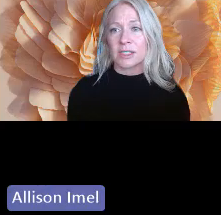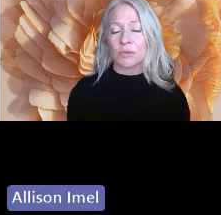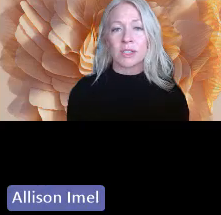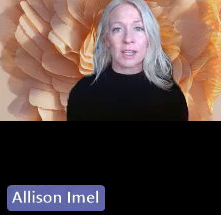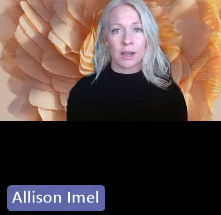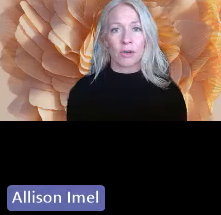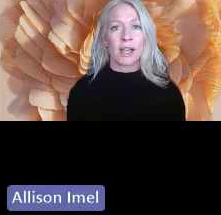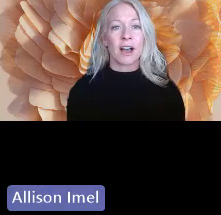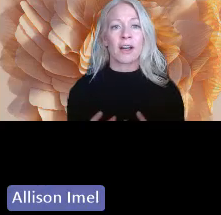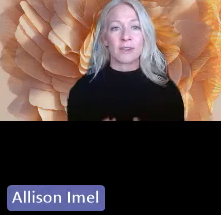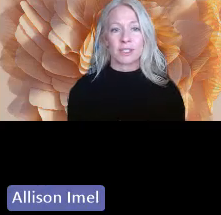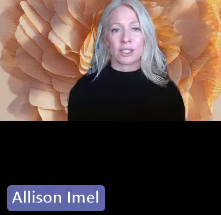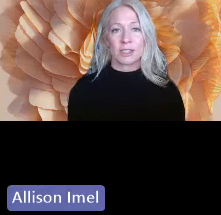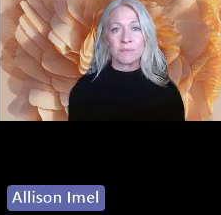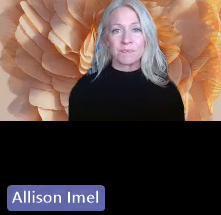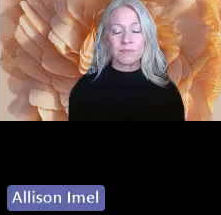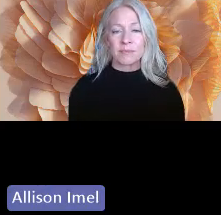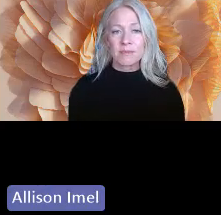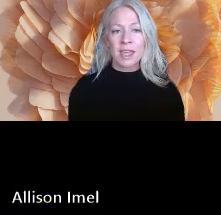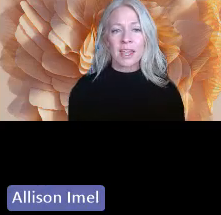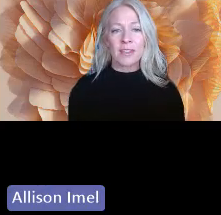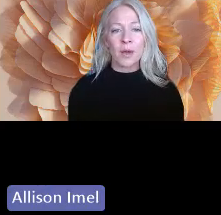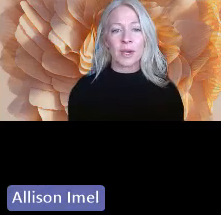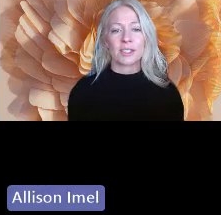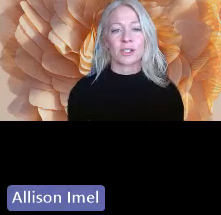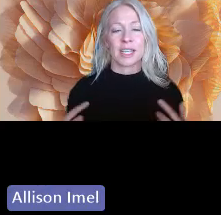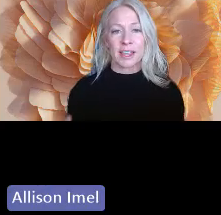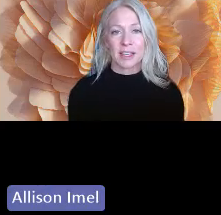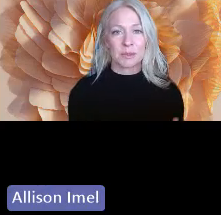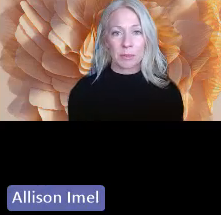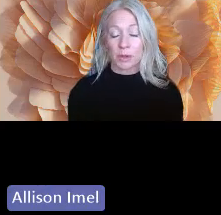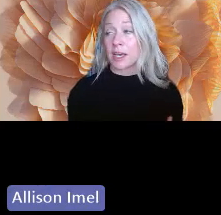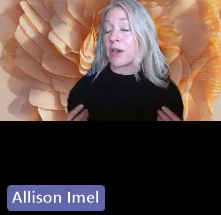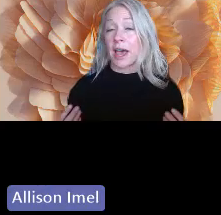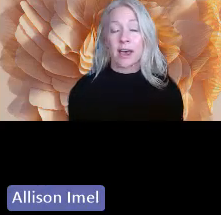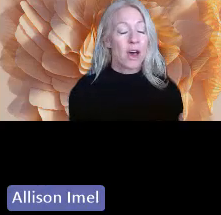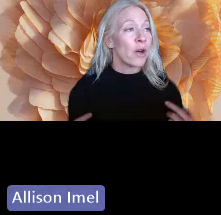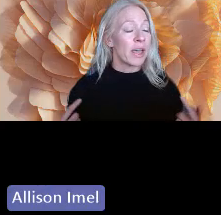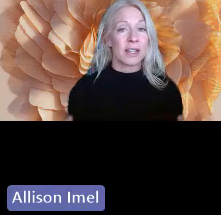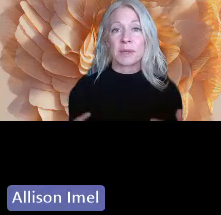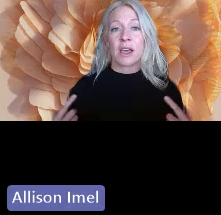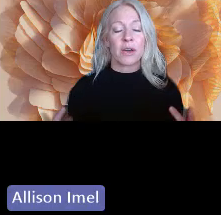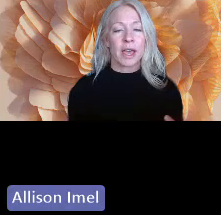'cause this is really a great conversation and when I start saying things, people are like, oh yeah, oh yeah, that's me.